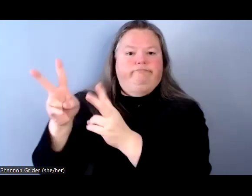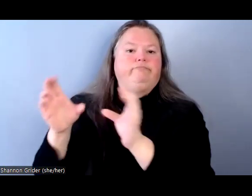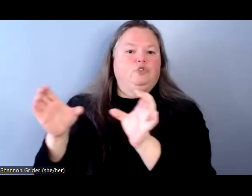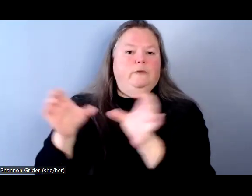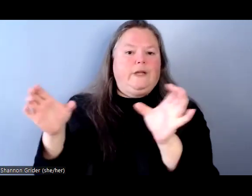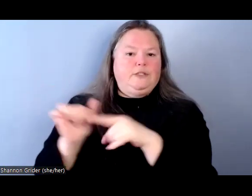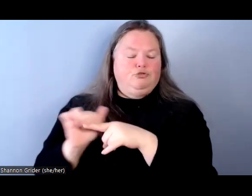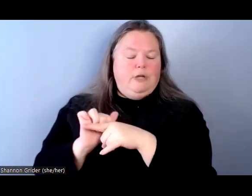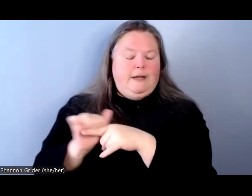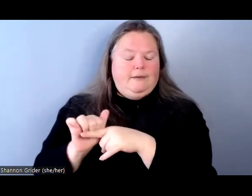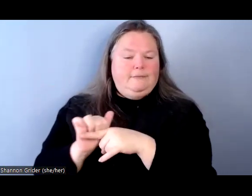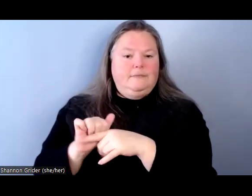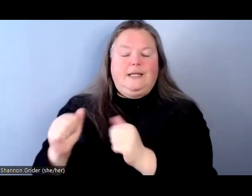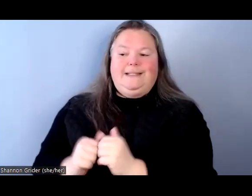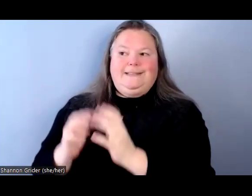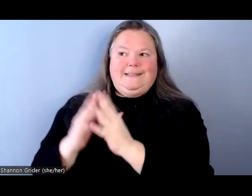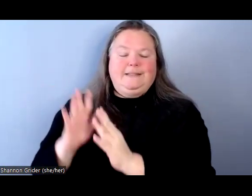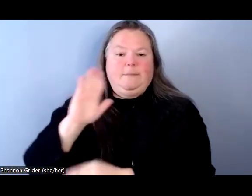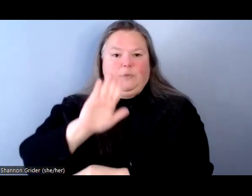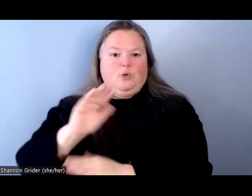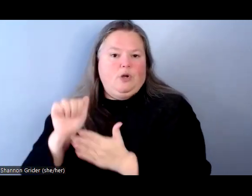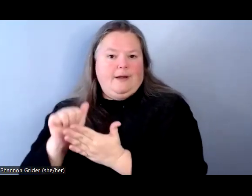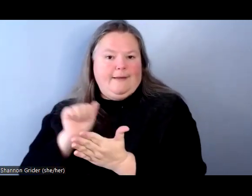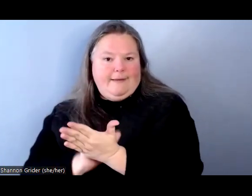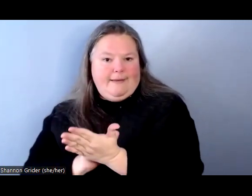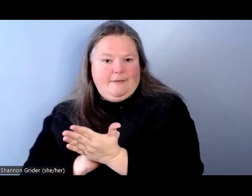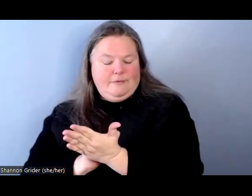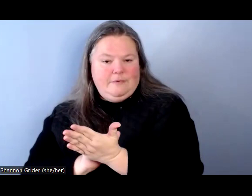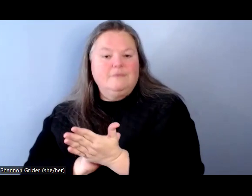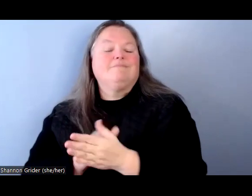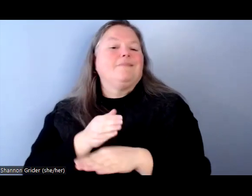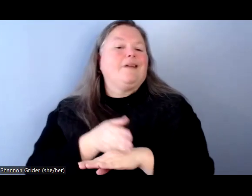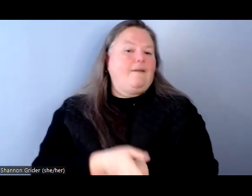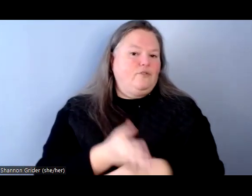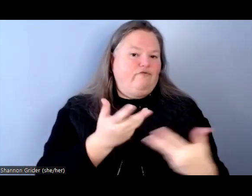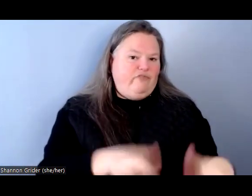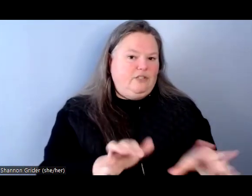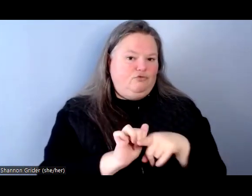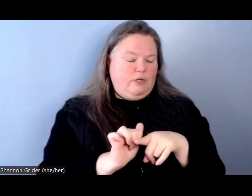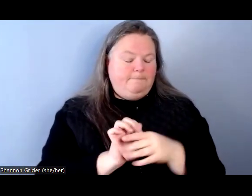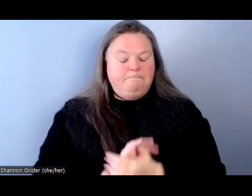certification training into your account after you have completed the training.